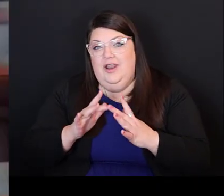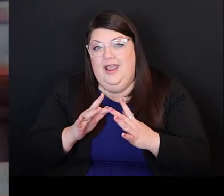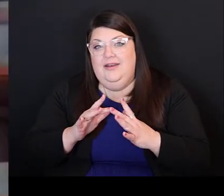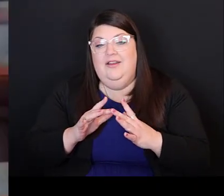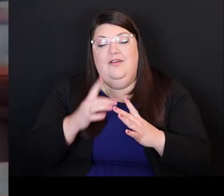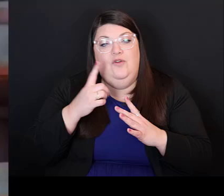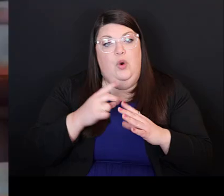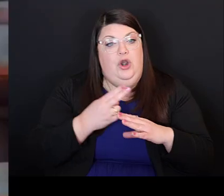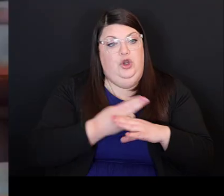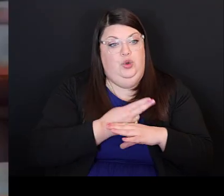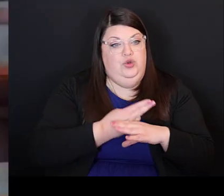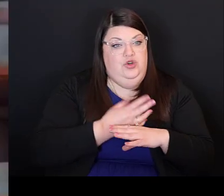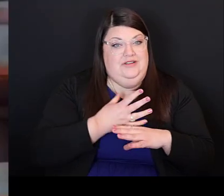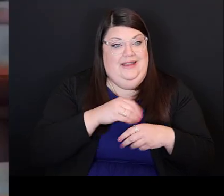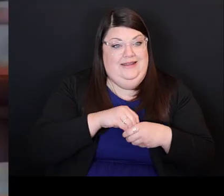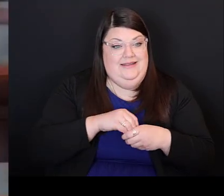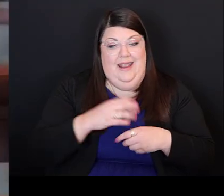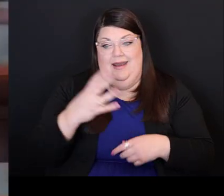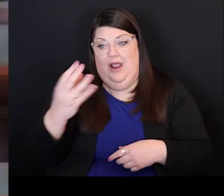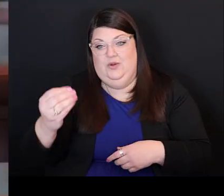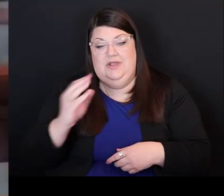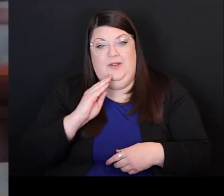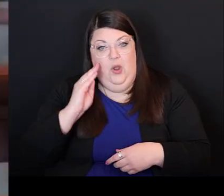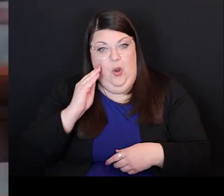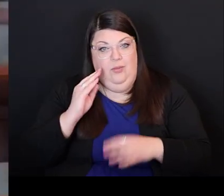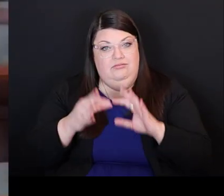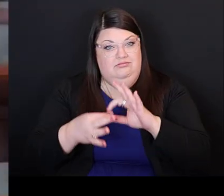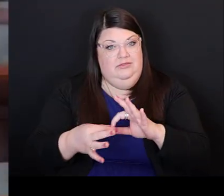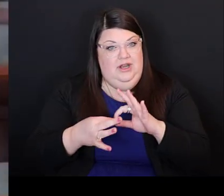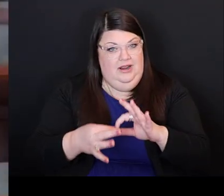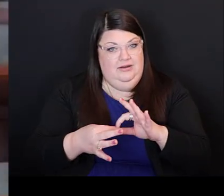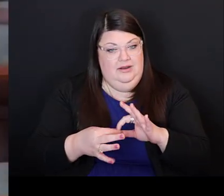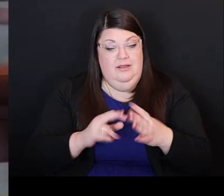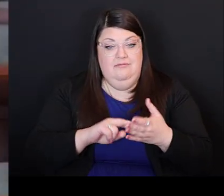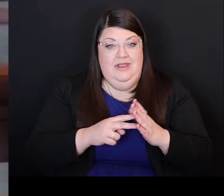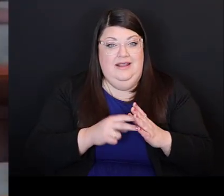users inside and outside of the home, which means not only can someone in the